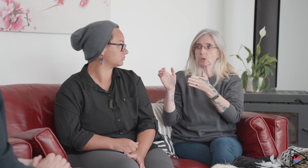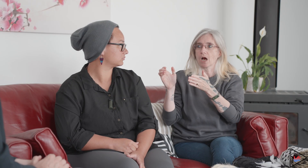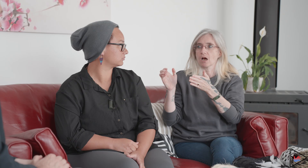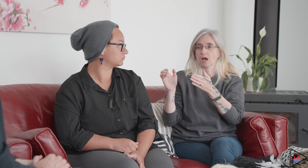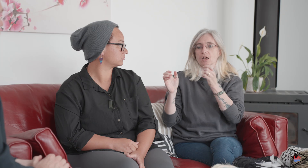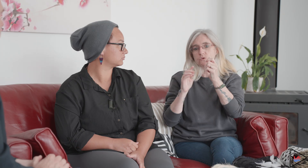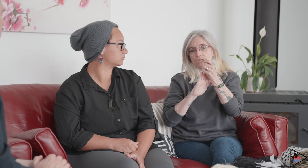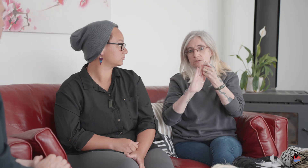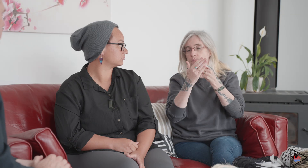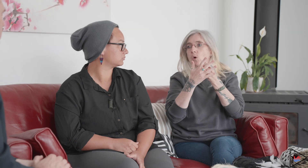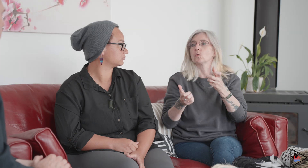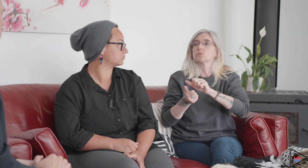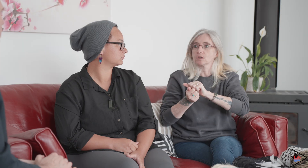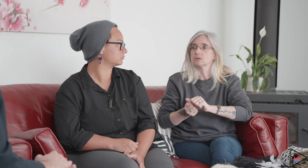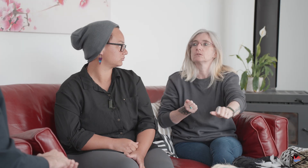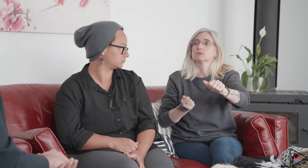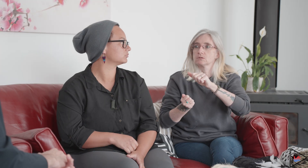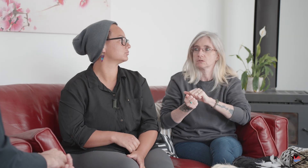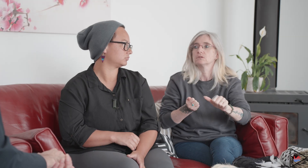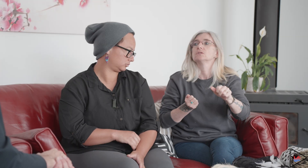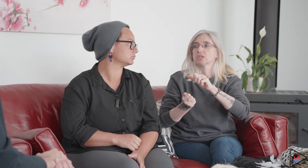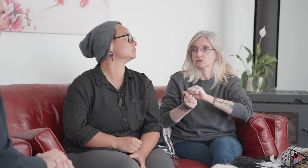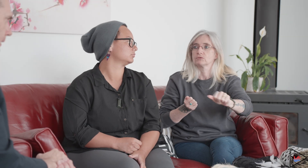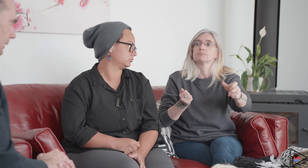you might break a mussel shell. You've really got to get rid of it and get a new one. Otherwise,